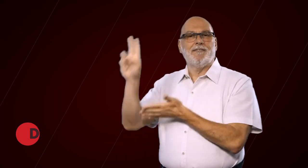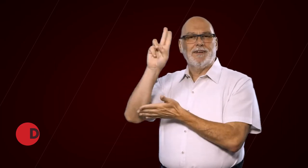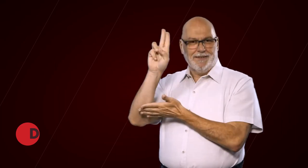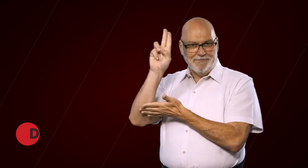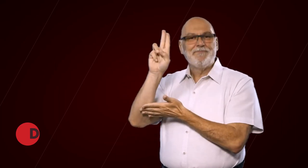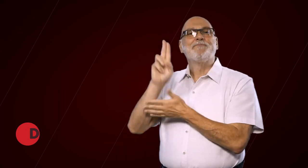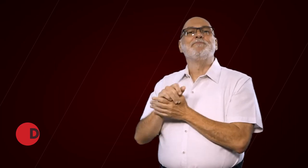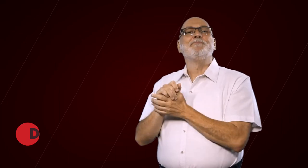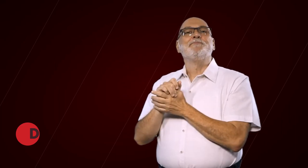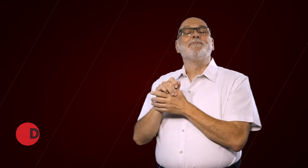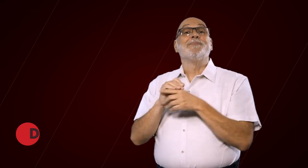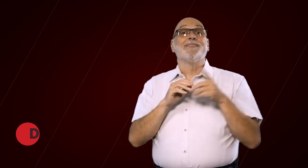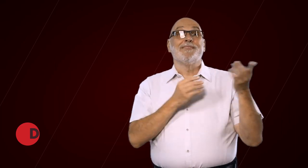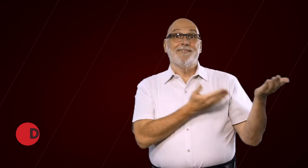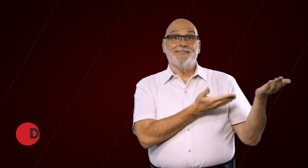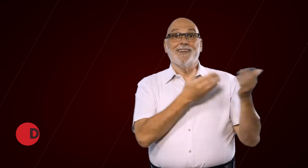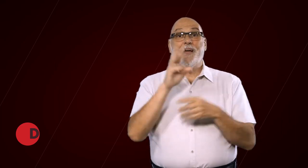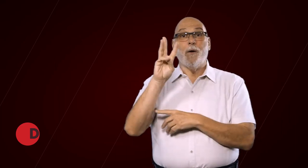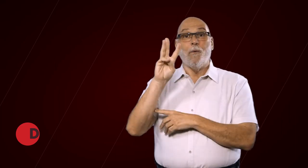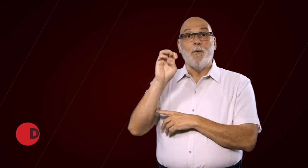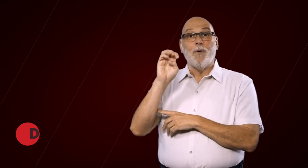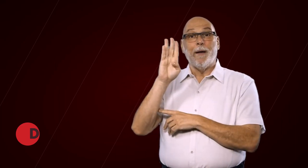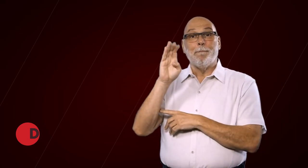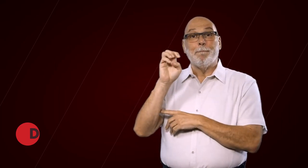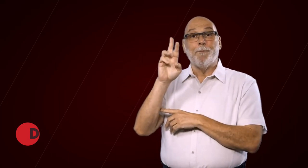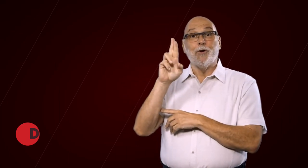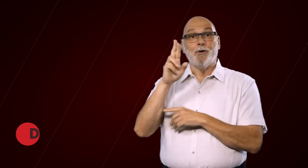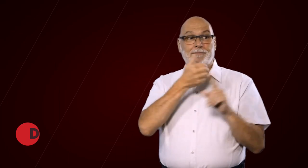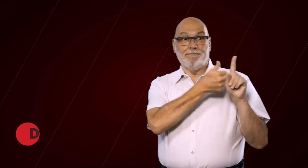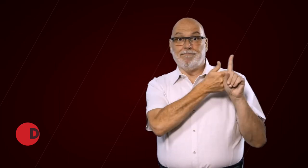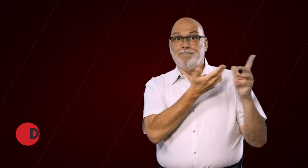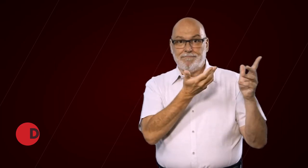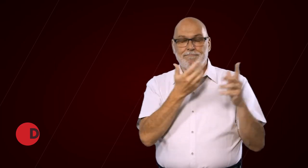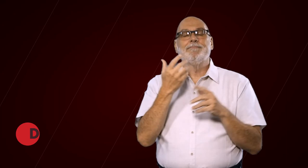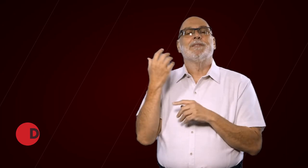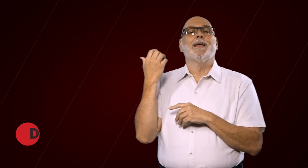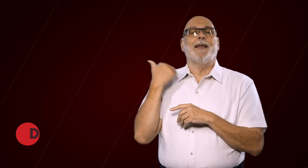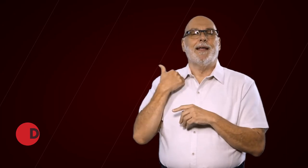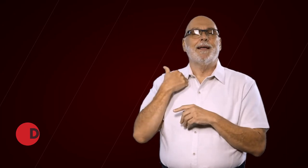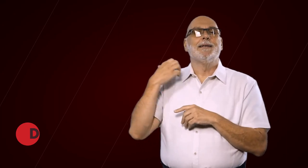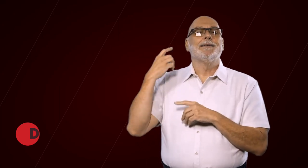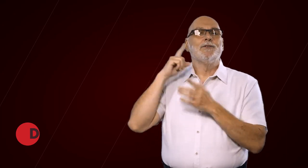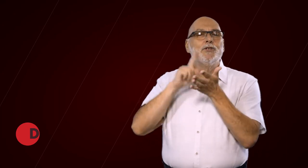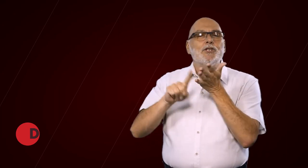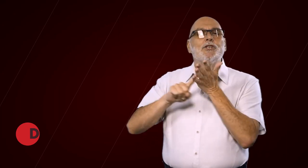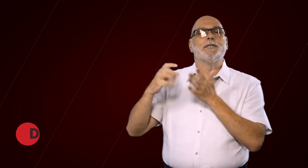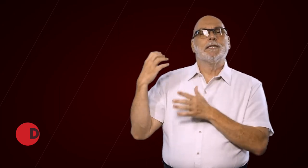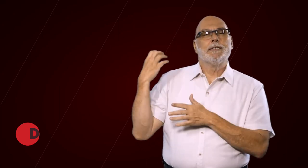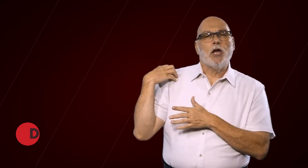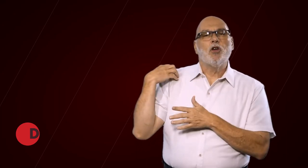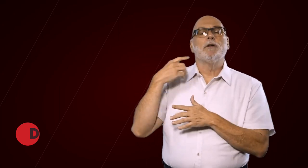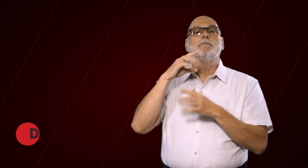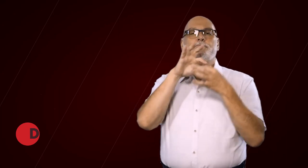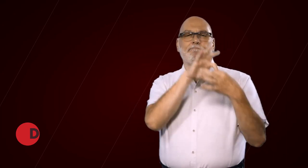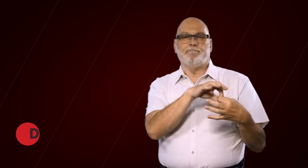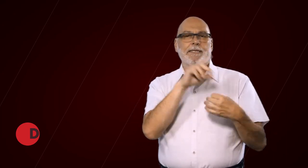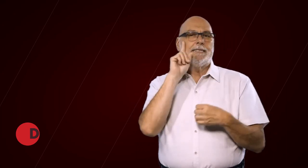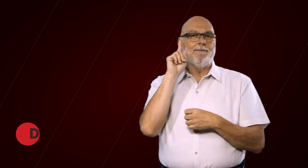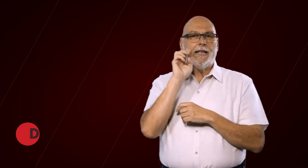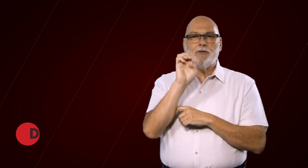and Weber is Canada Research Chair in Deaf Education at